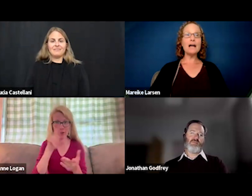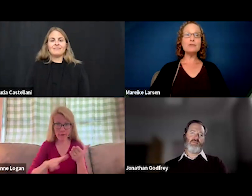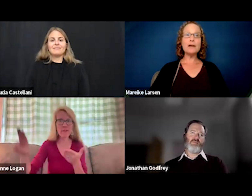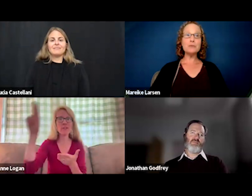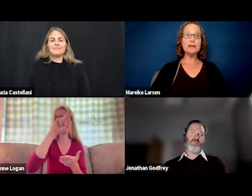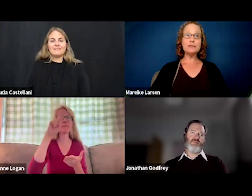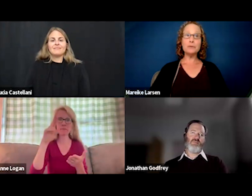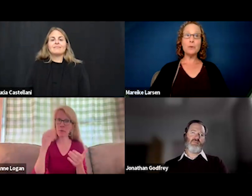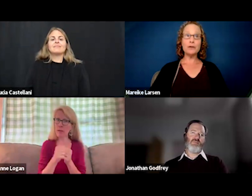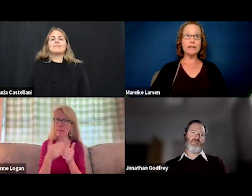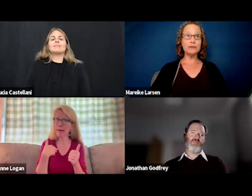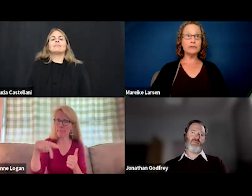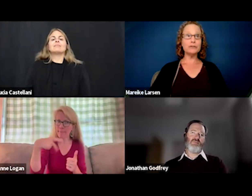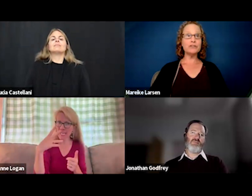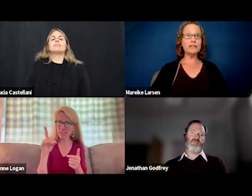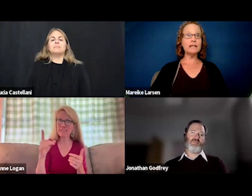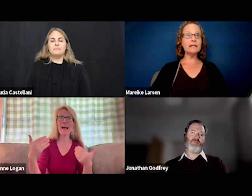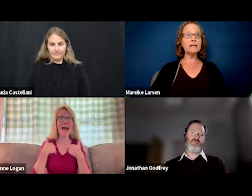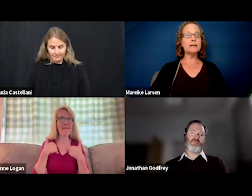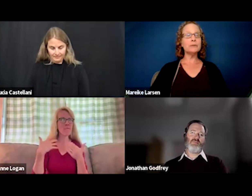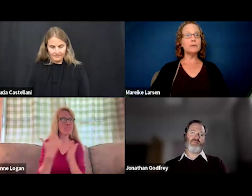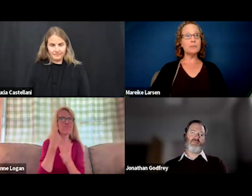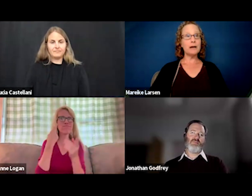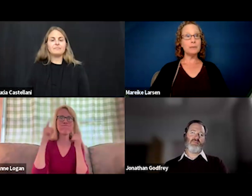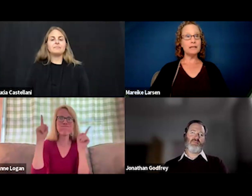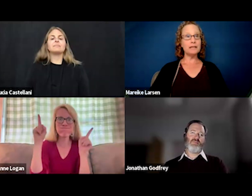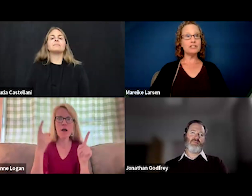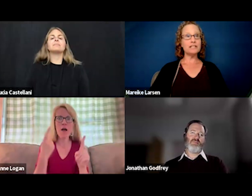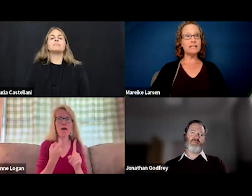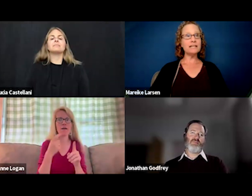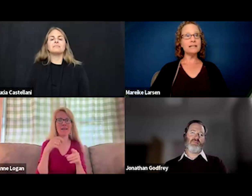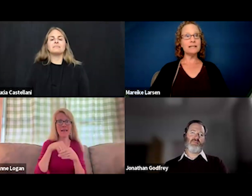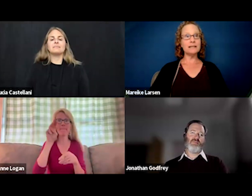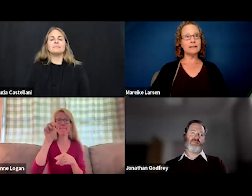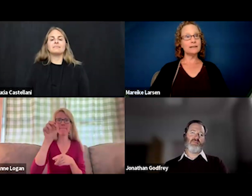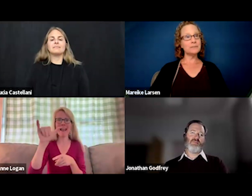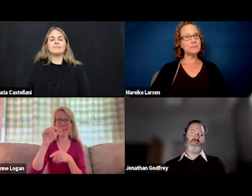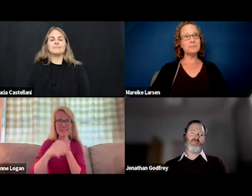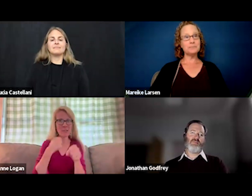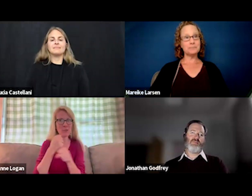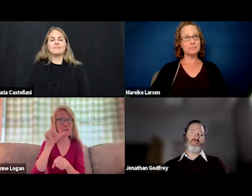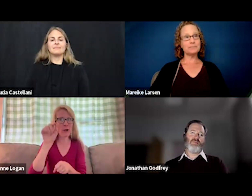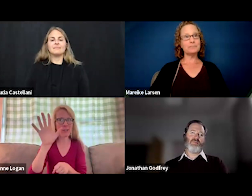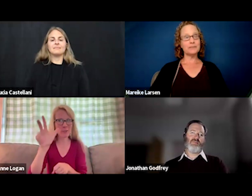I graduated from Cornell University with my PhD